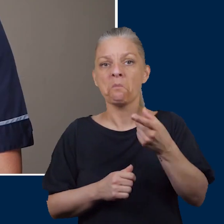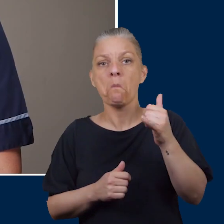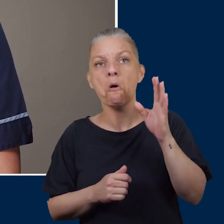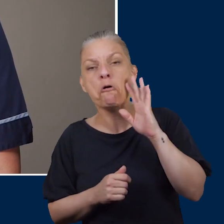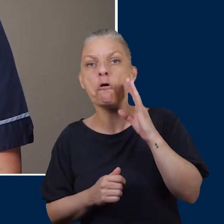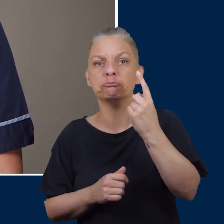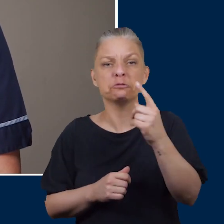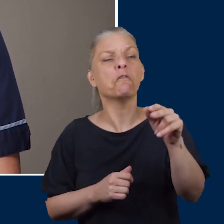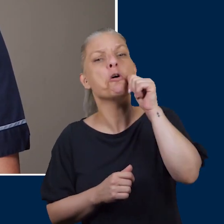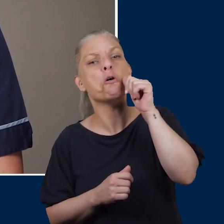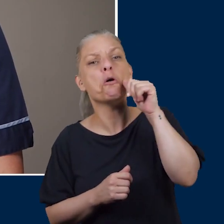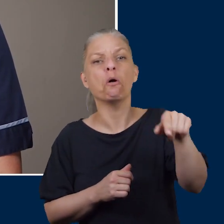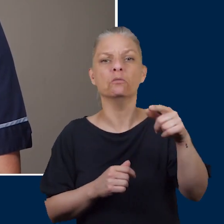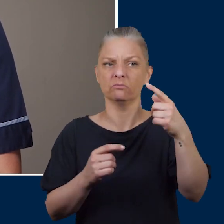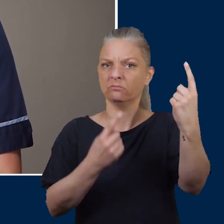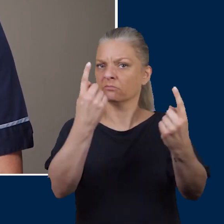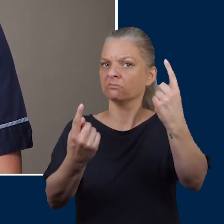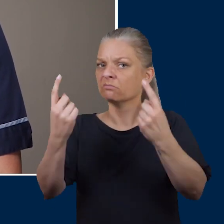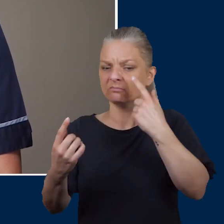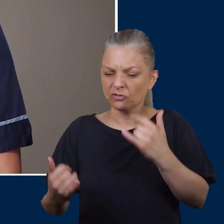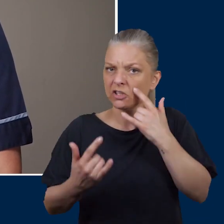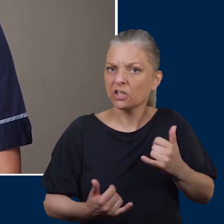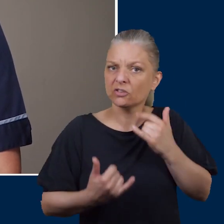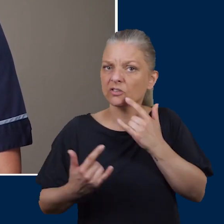You might have heard of people who check their own blood glucose levels but there's